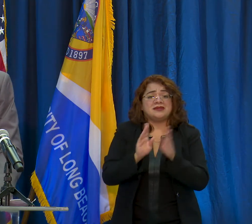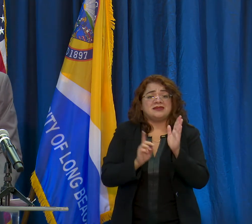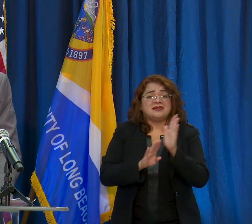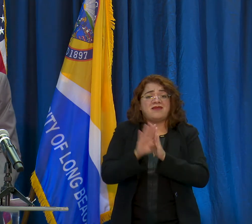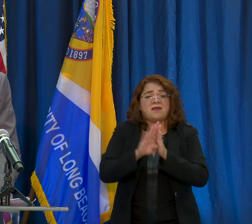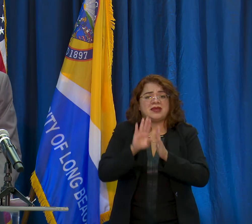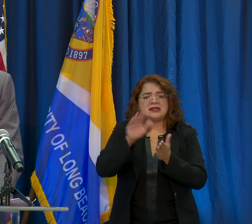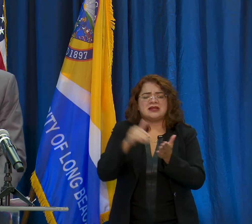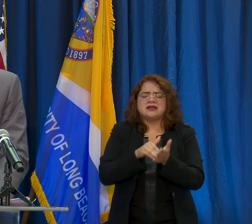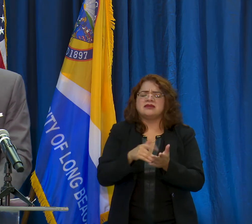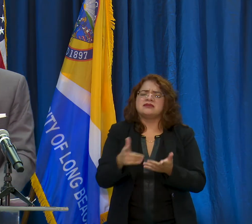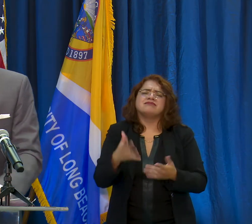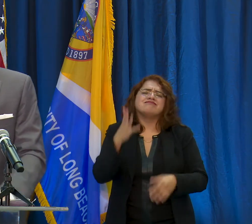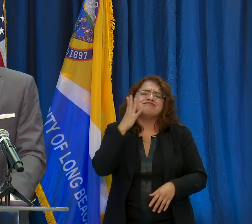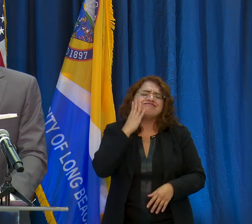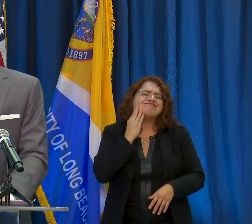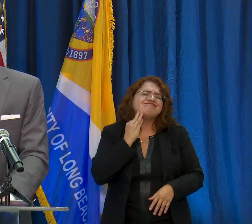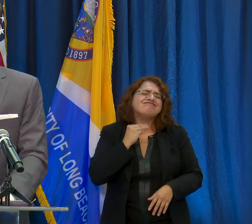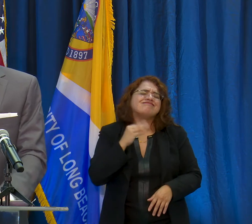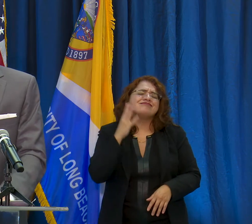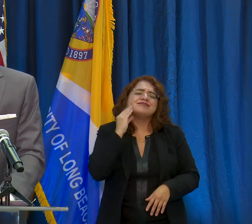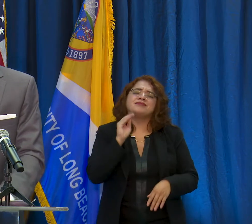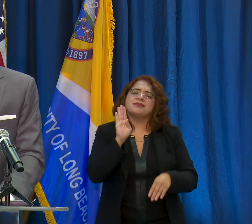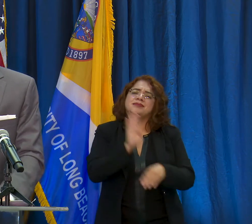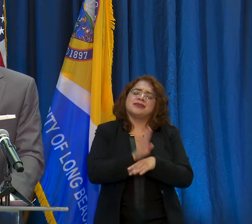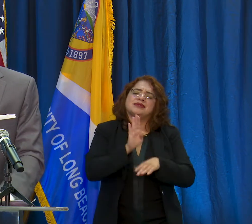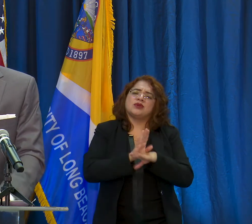These are experienced business owners who have now